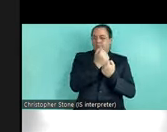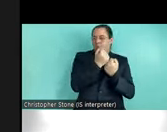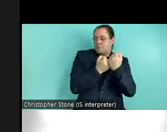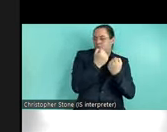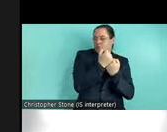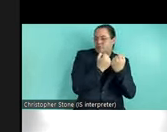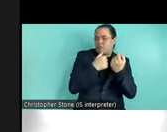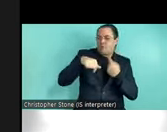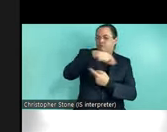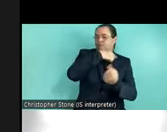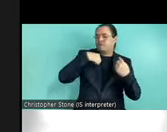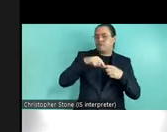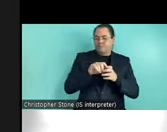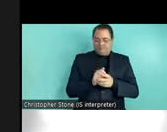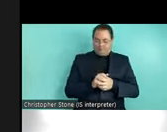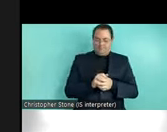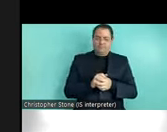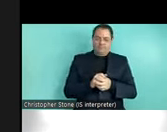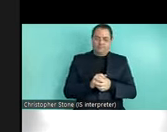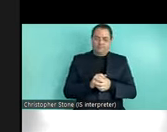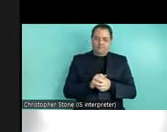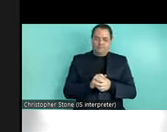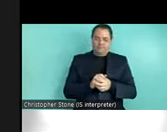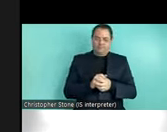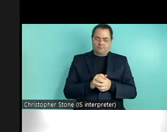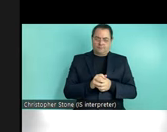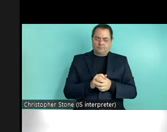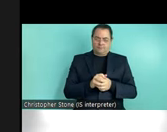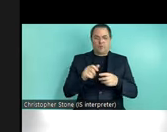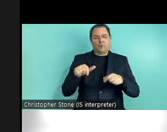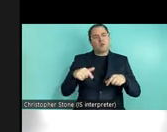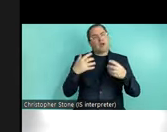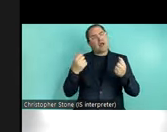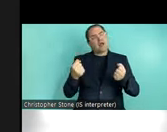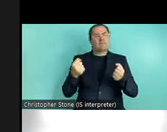of other agencies, we launched, equality, learning on.